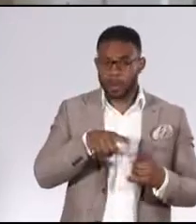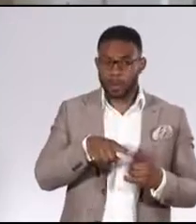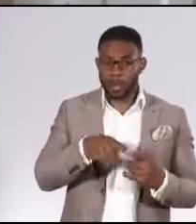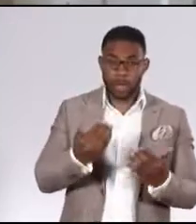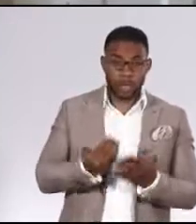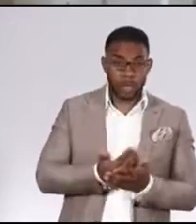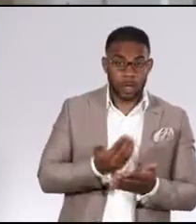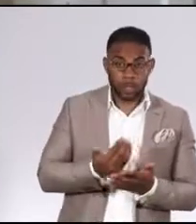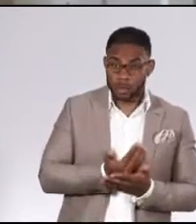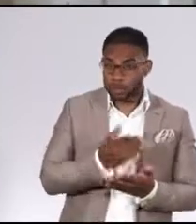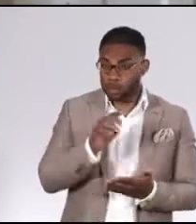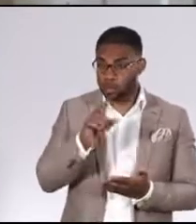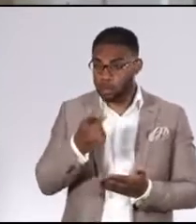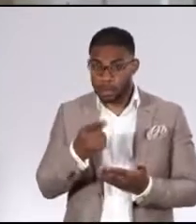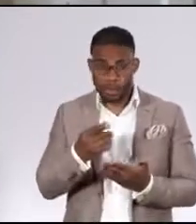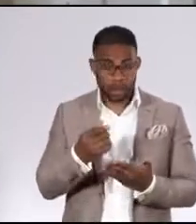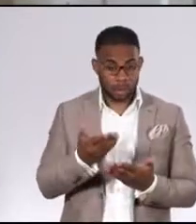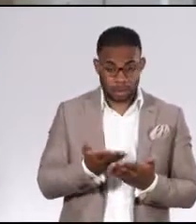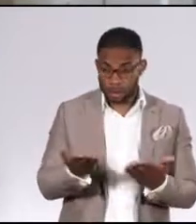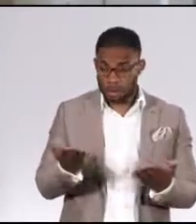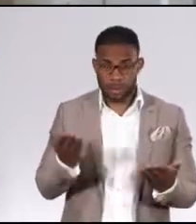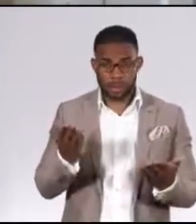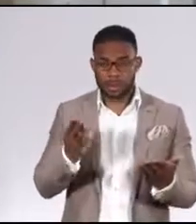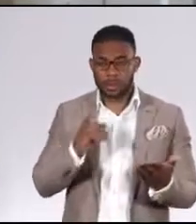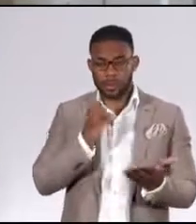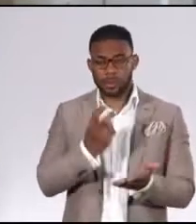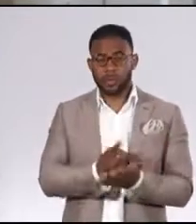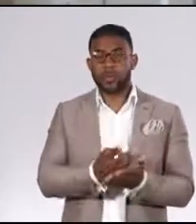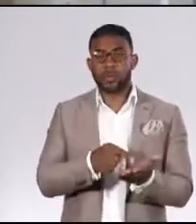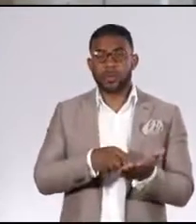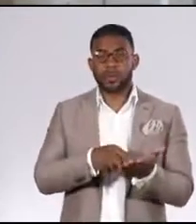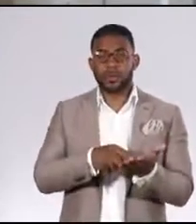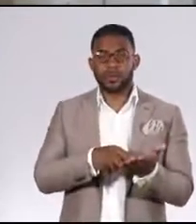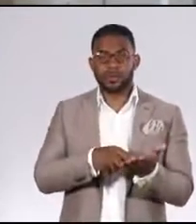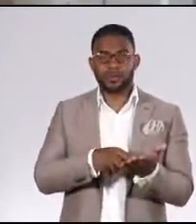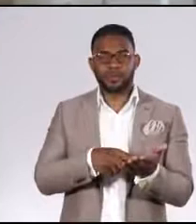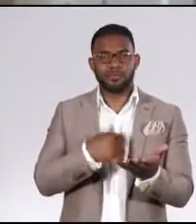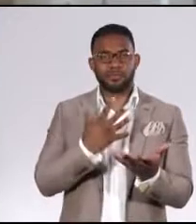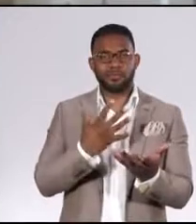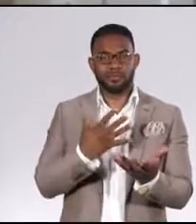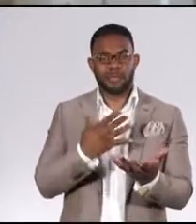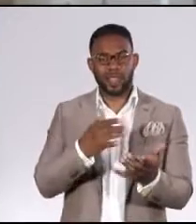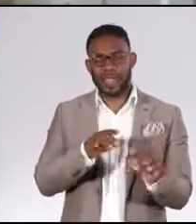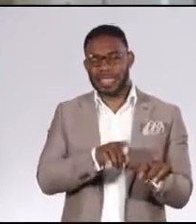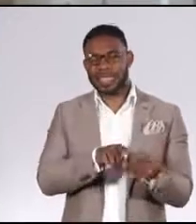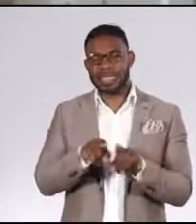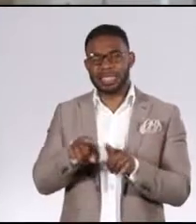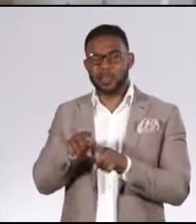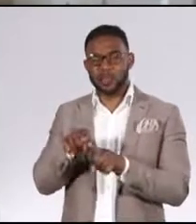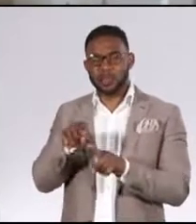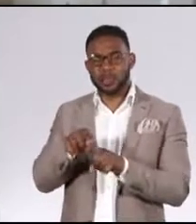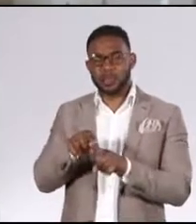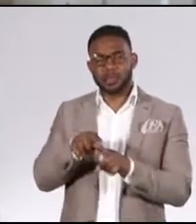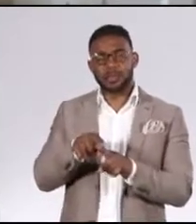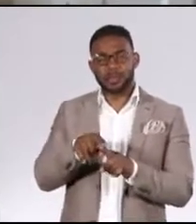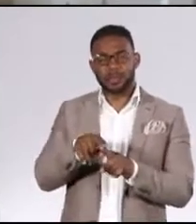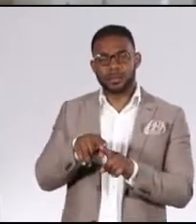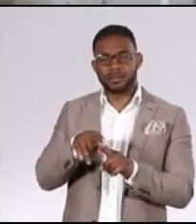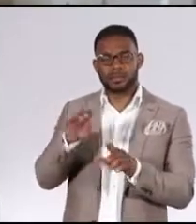drug or device or biological is approved. uh and I like in this to uh uh commencement ceremony, if you were to think of